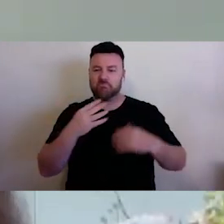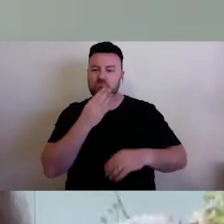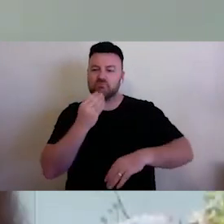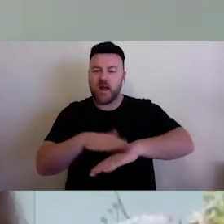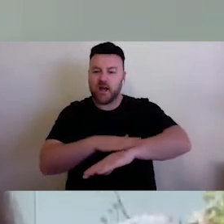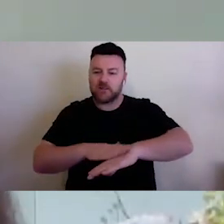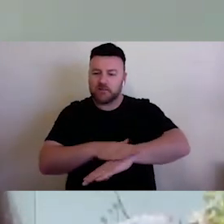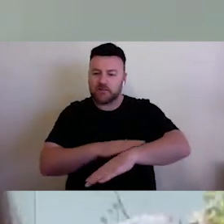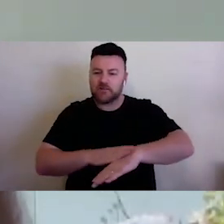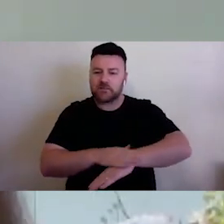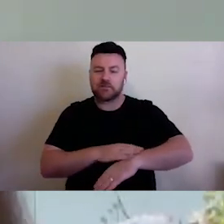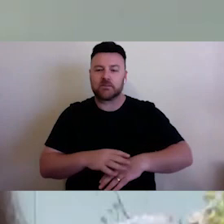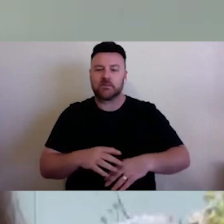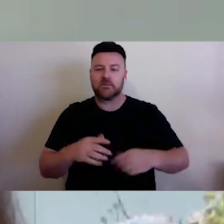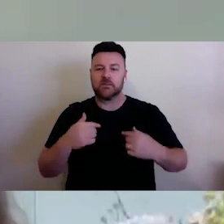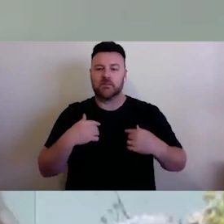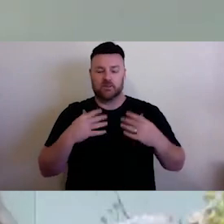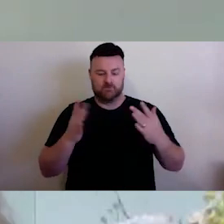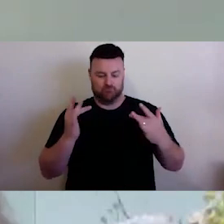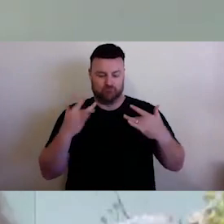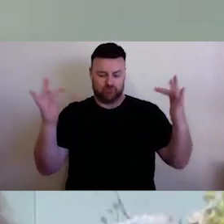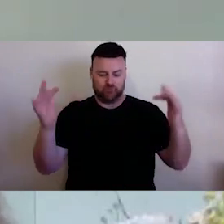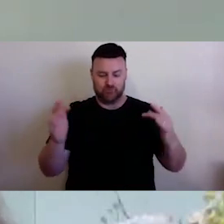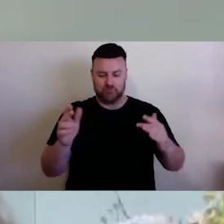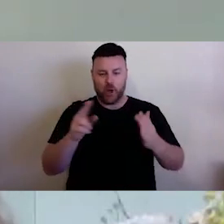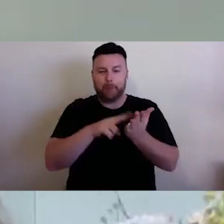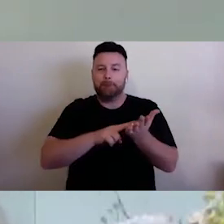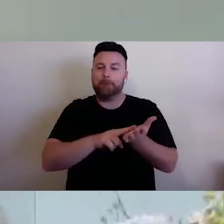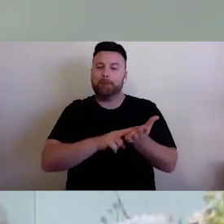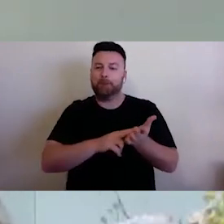I'm wearing a very bright, sort of purpley-pink top. I'm sitting in my